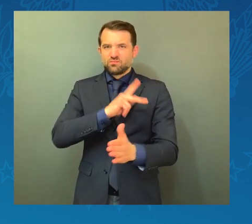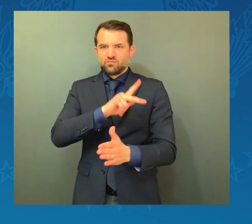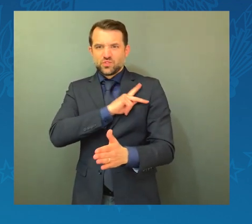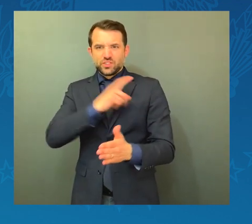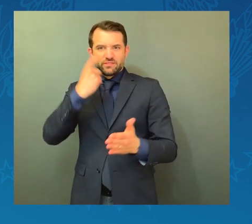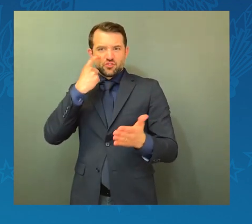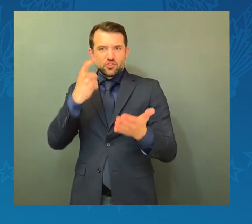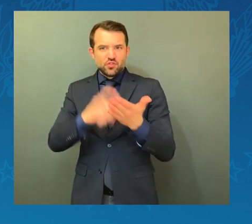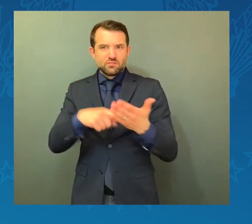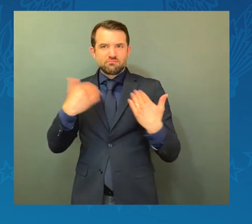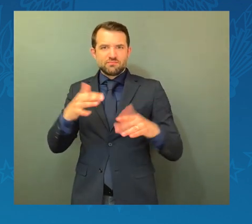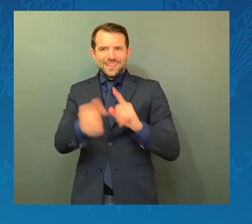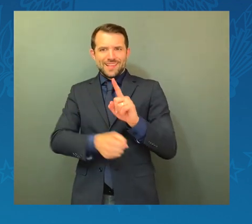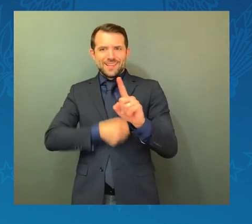linked with the community.